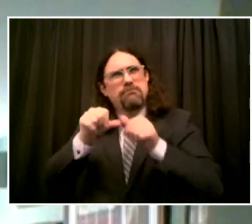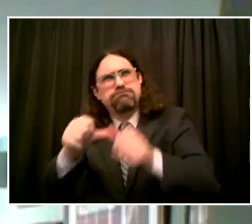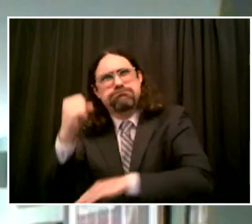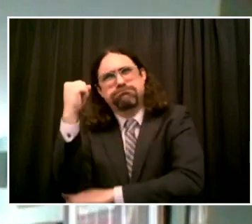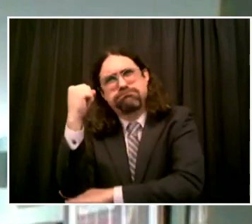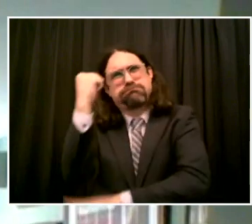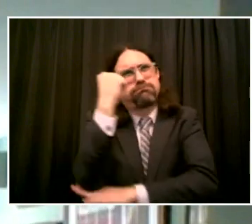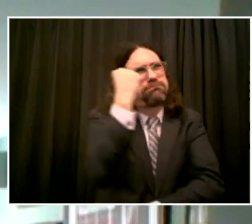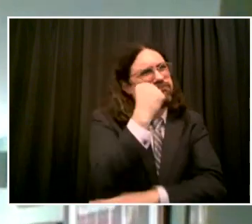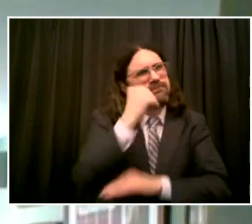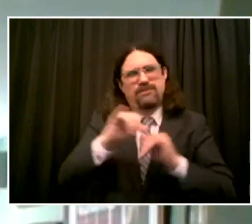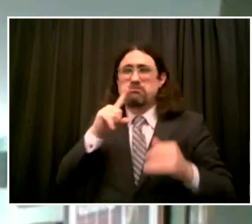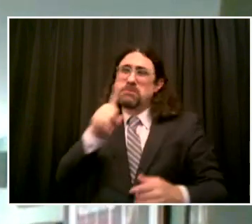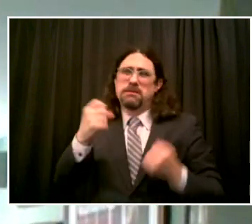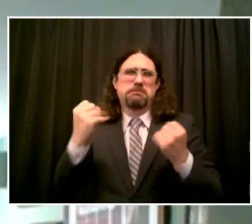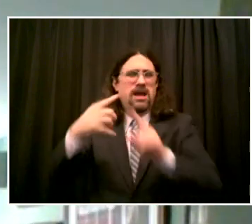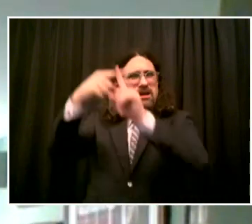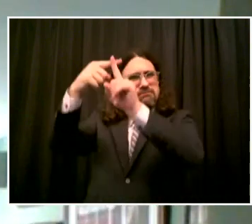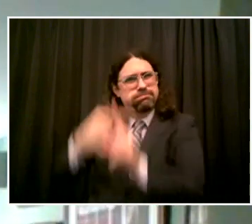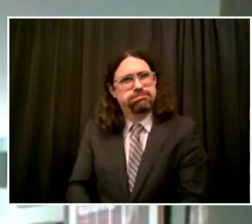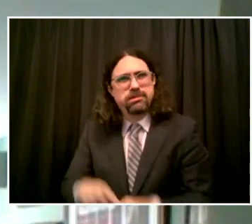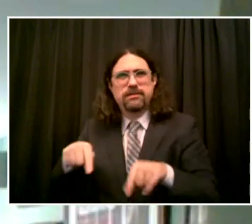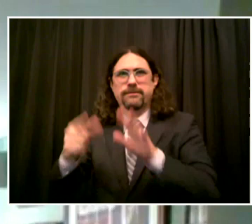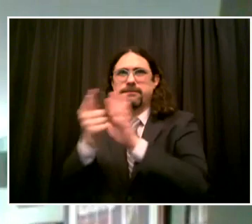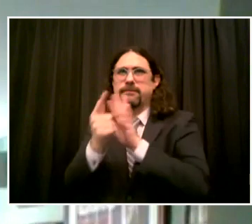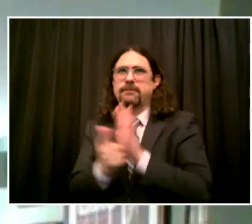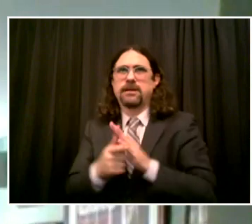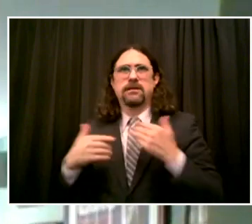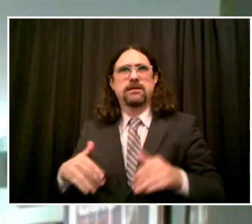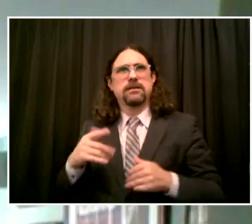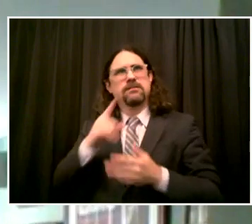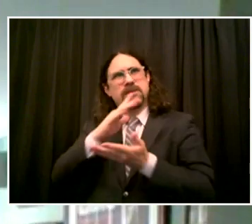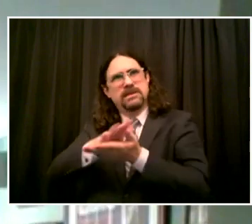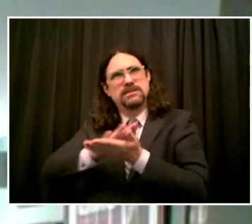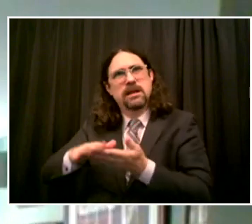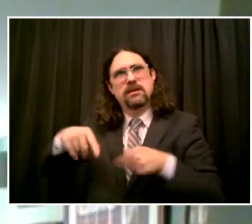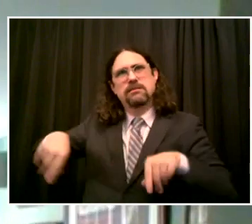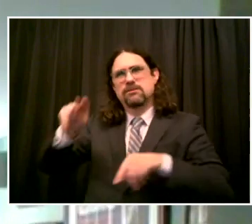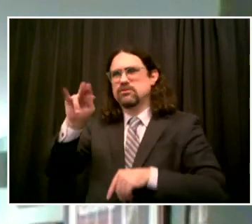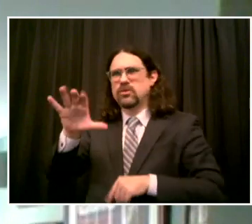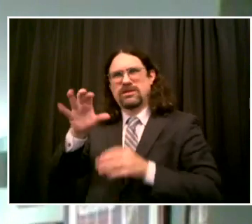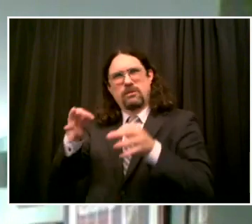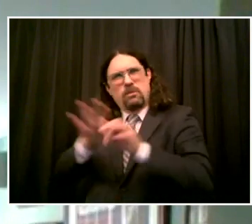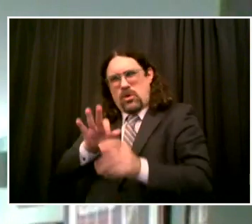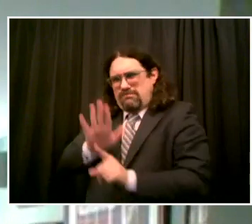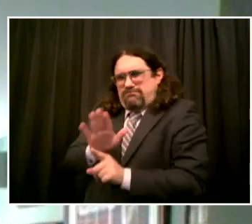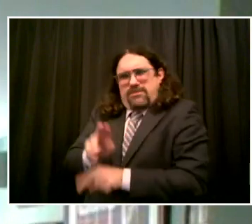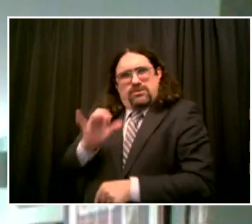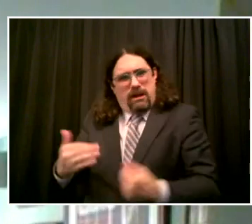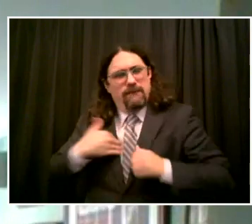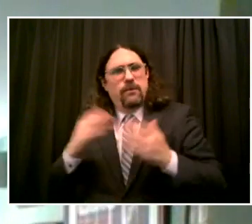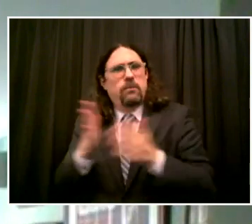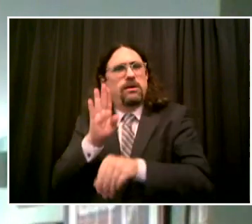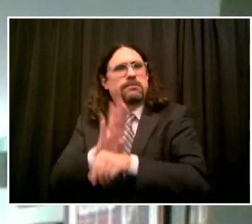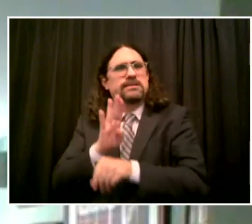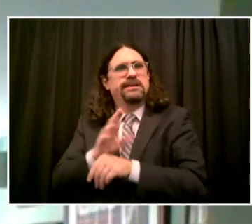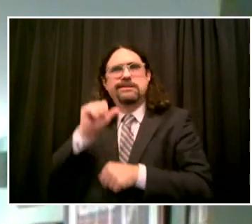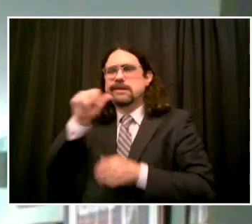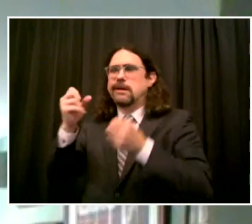EMPLOYS THE BULK OF OUR WORKFORCE AND, INTANGIBLE CHARM,